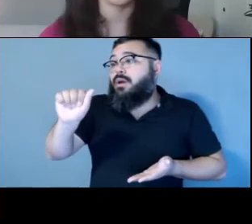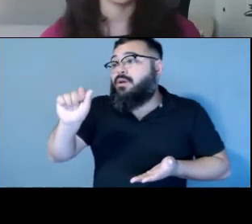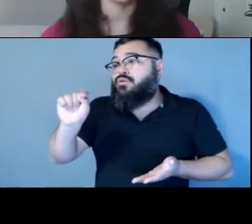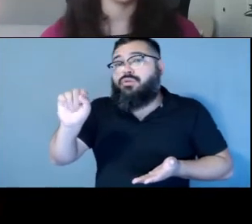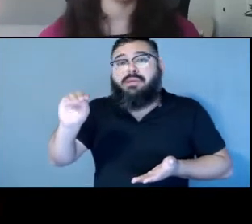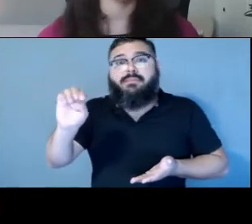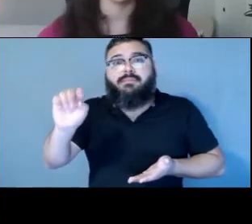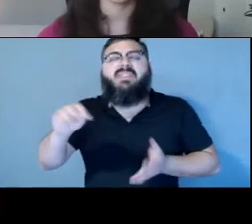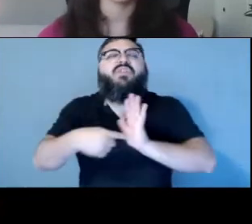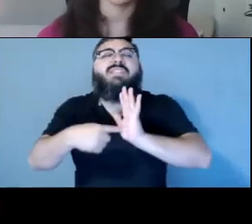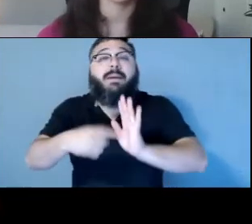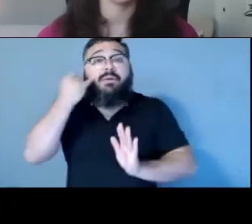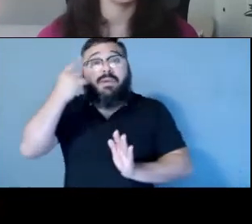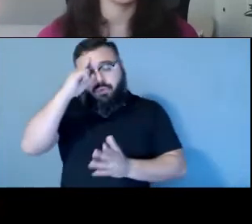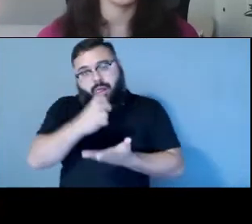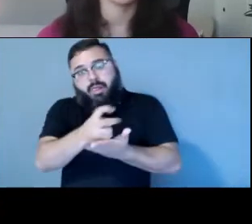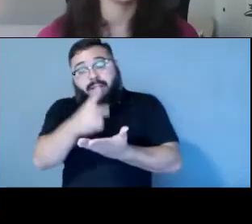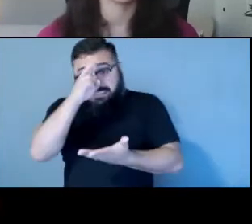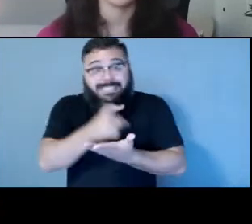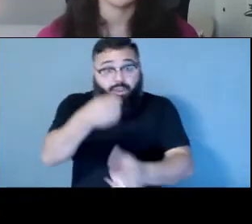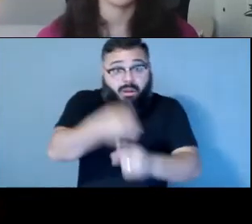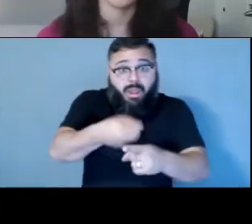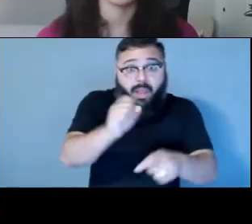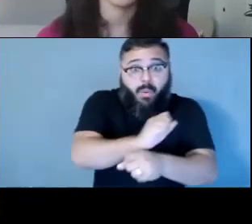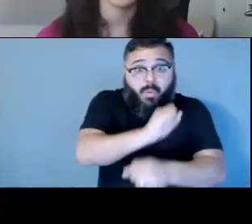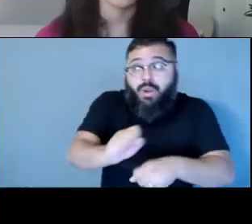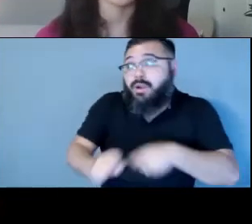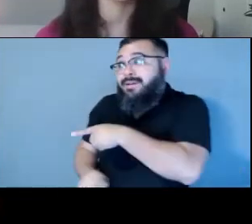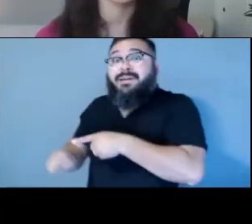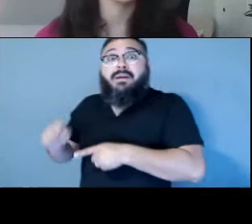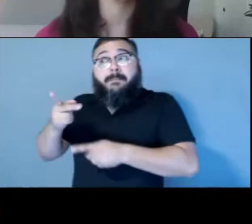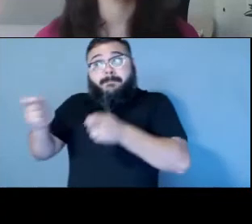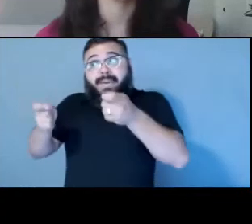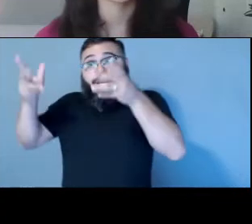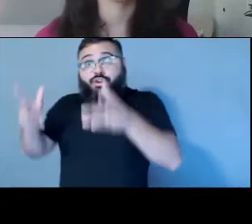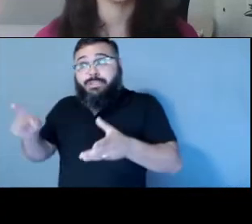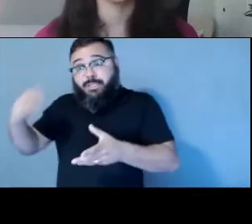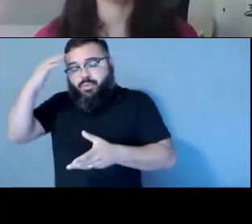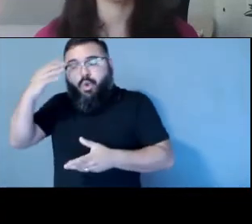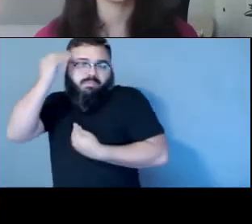and this emergency management would need to know, it can be shared with them. And then also if there's ever any instance